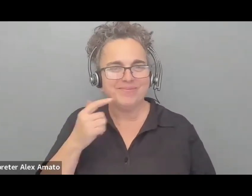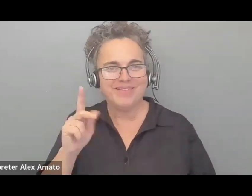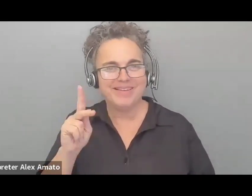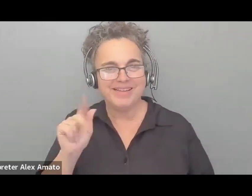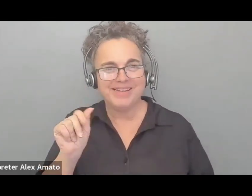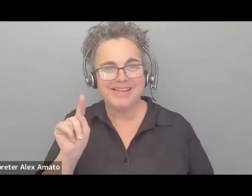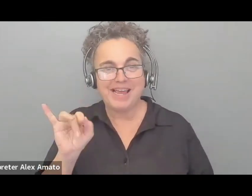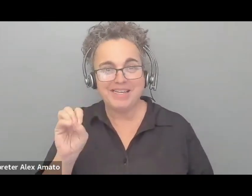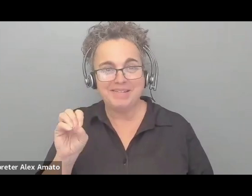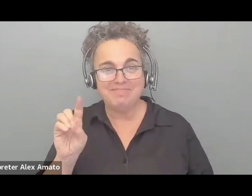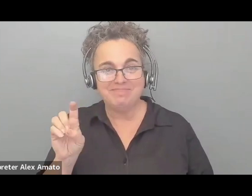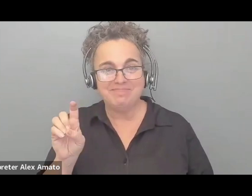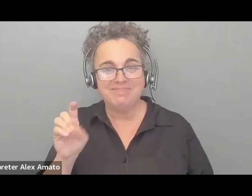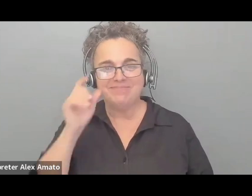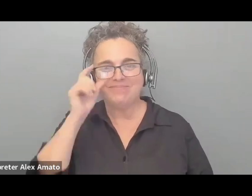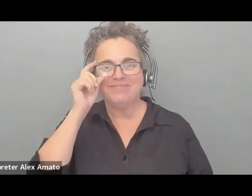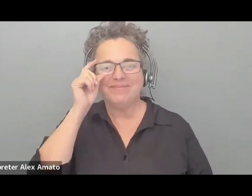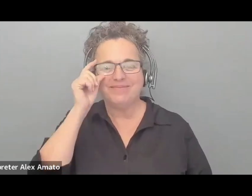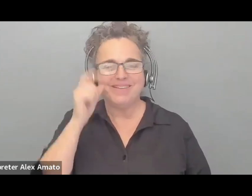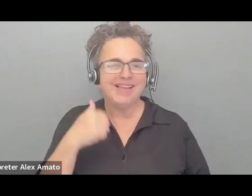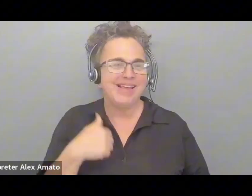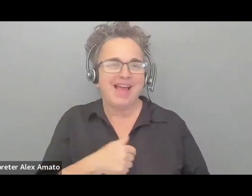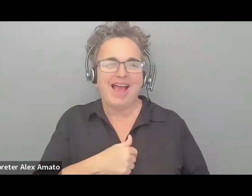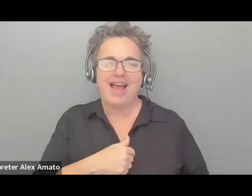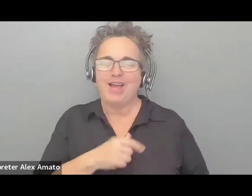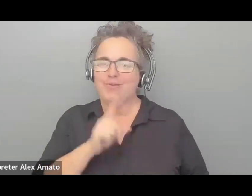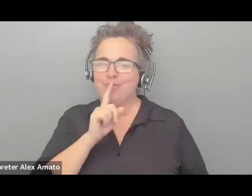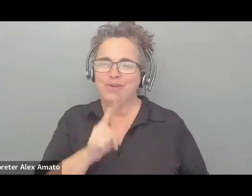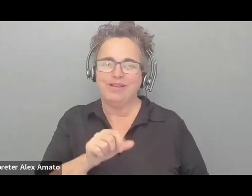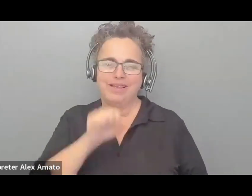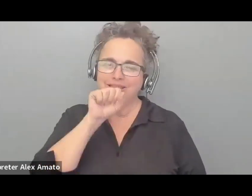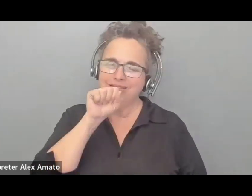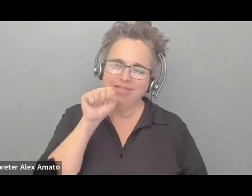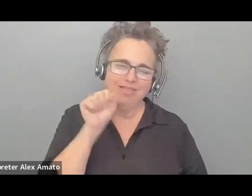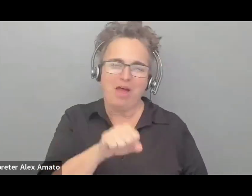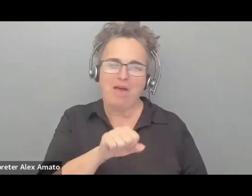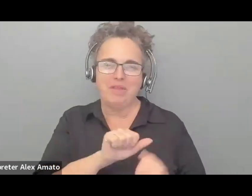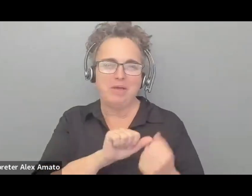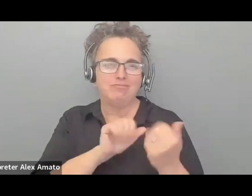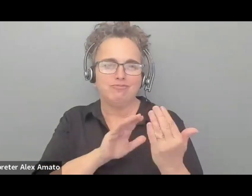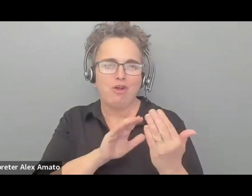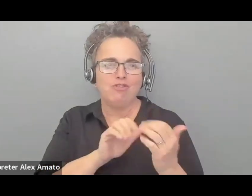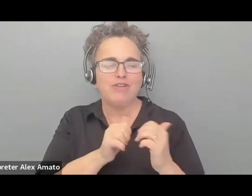I really love the approach that we've talked about already of like how do you integrate it into your work without it